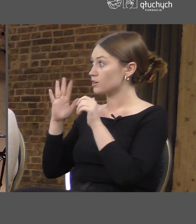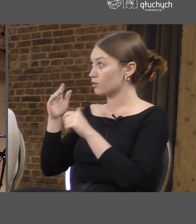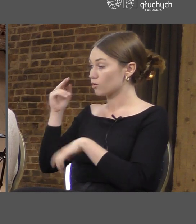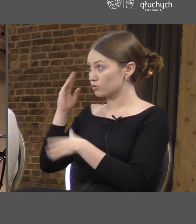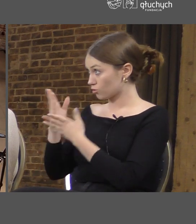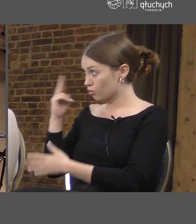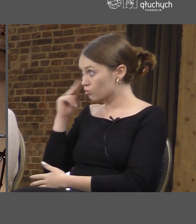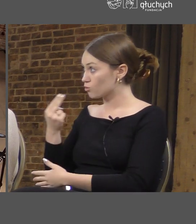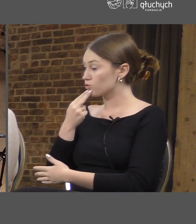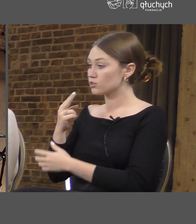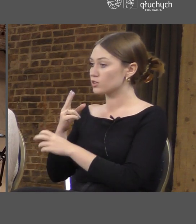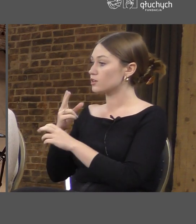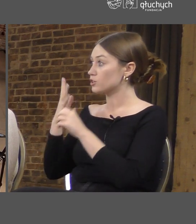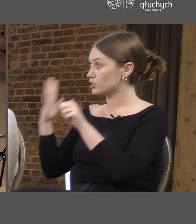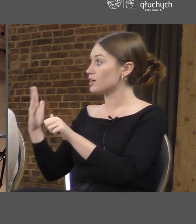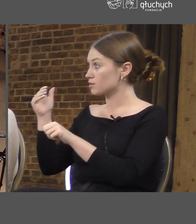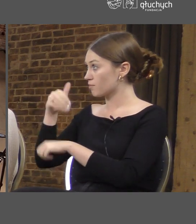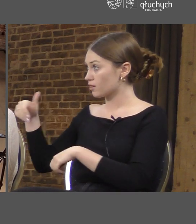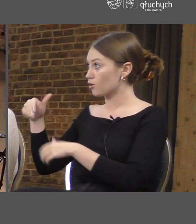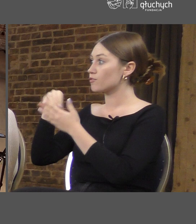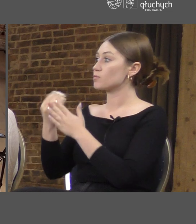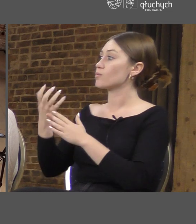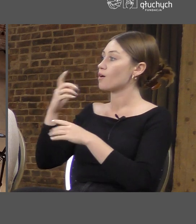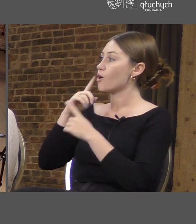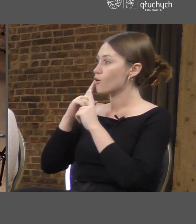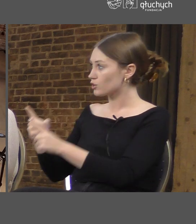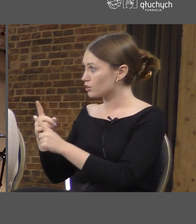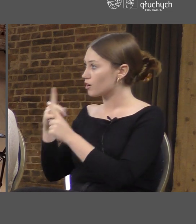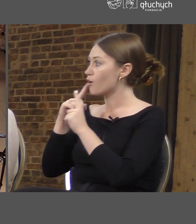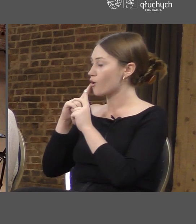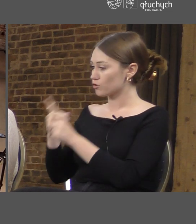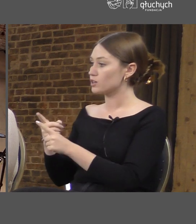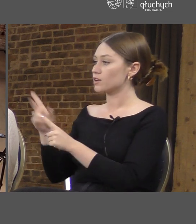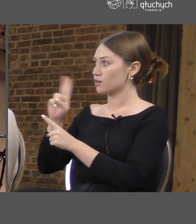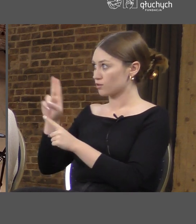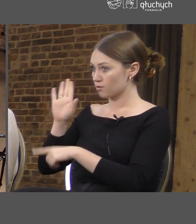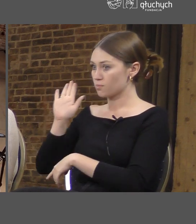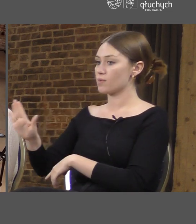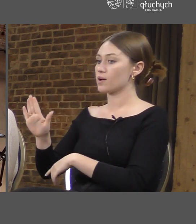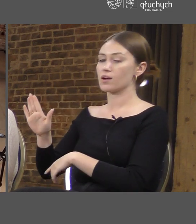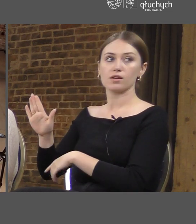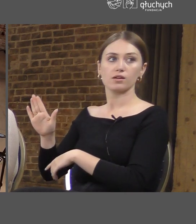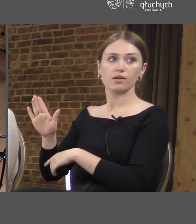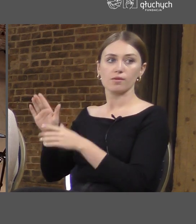[Tomasz]: Deaf, only. [Bartosz]: So six million ... [Tomasz]: With the ruling. Who has officially a disability certificate,